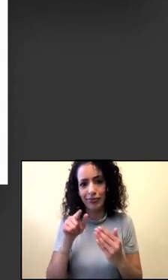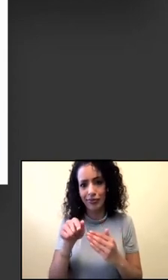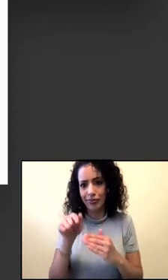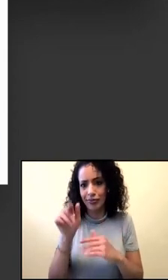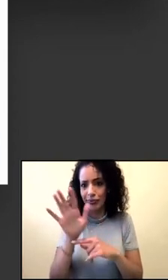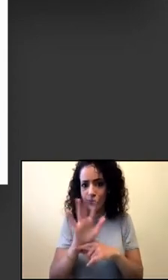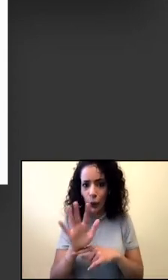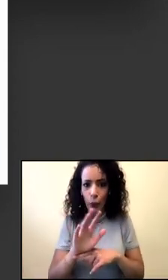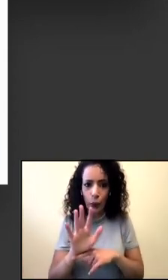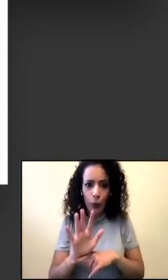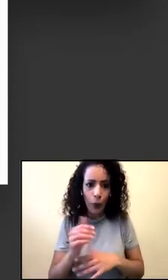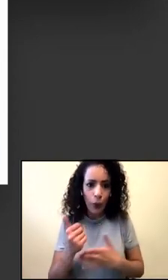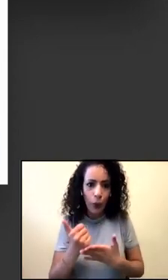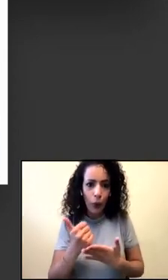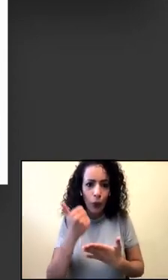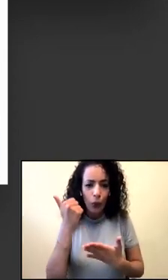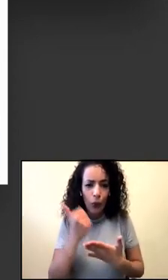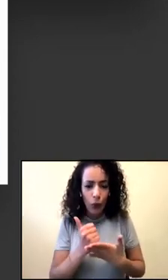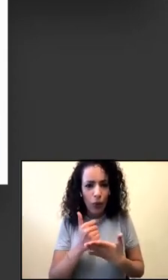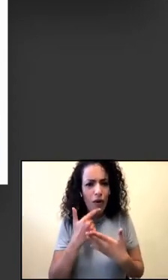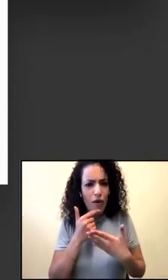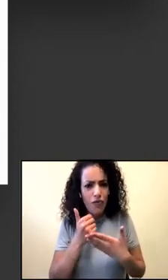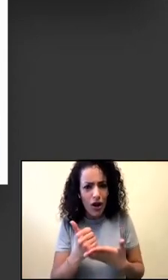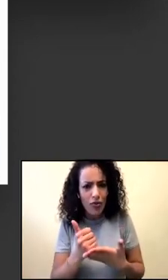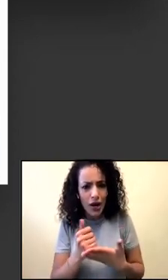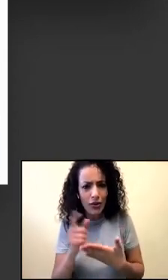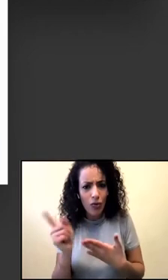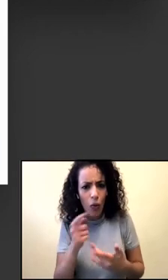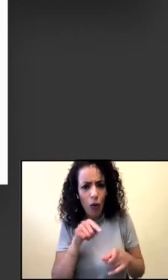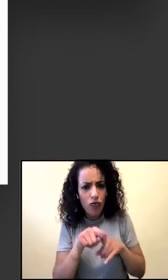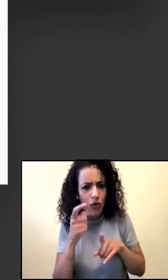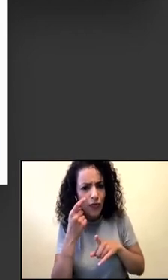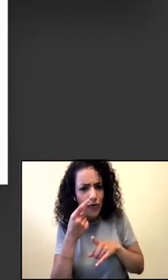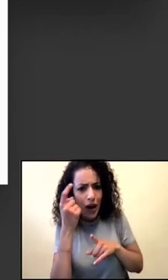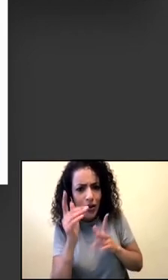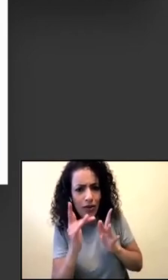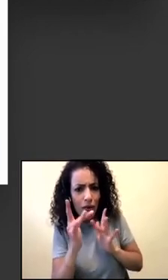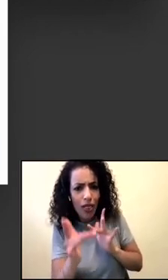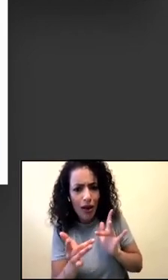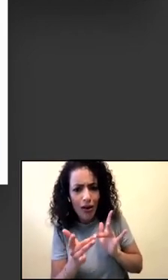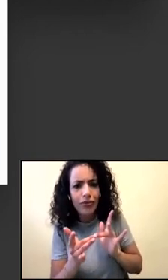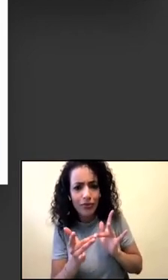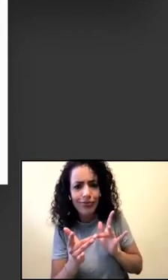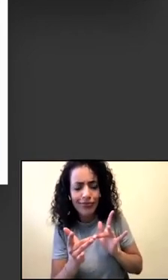and I really recommend that everyone looks it up after this. Yeah I just wanted to hear from you,